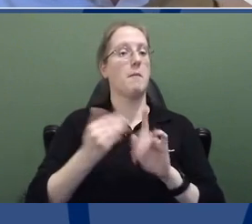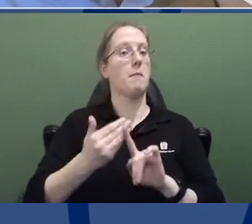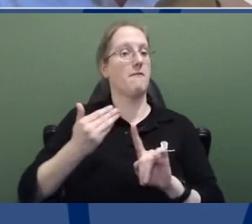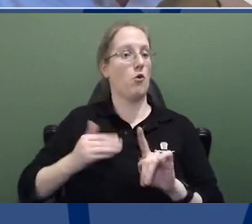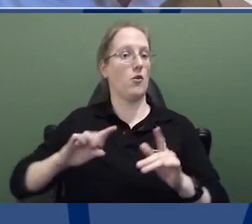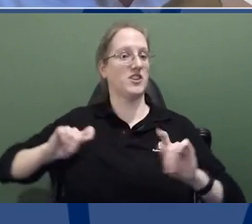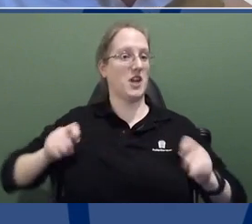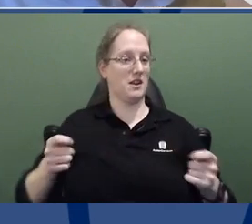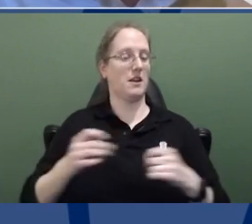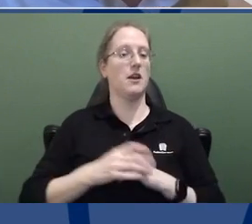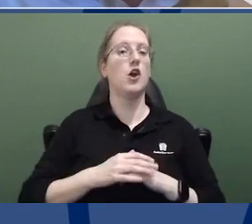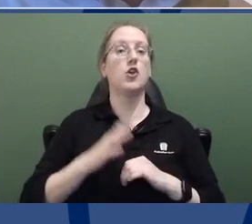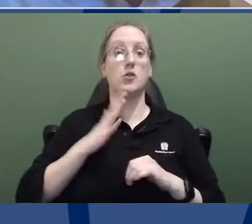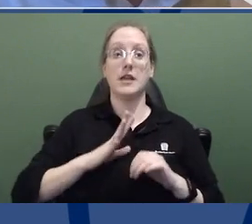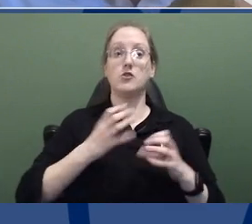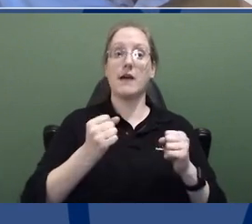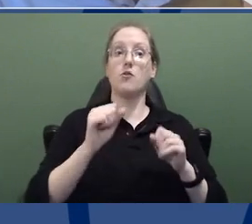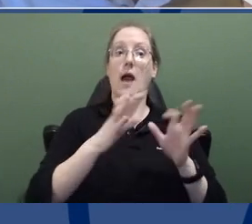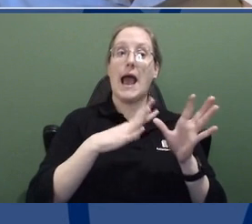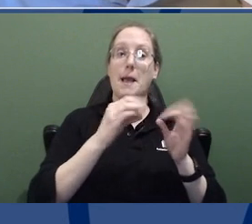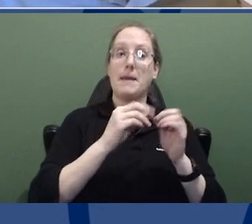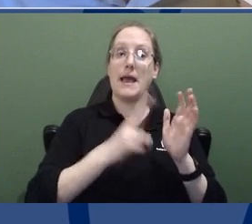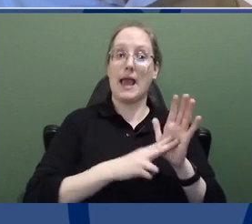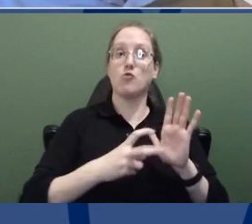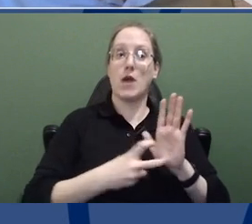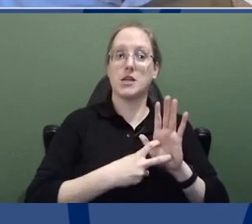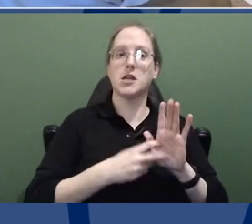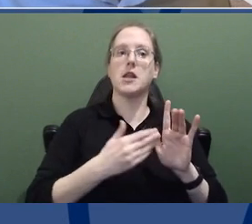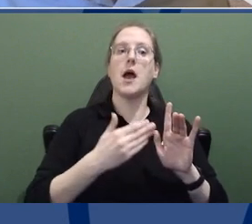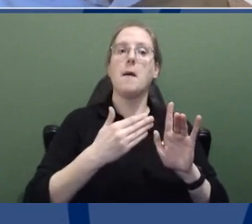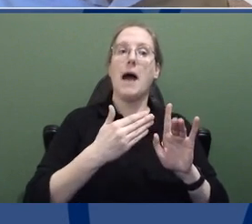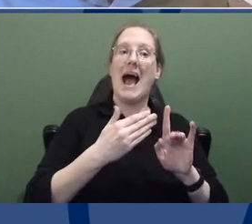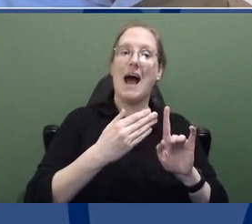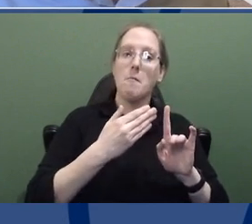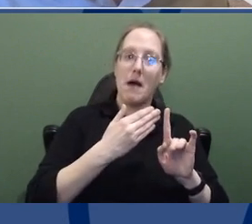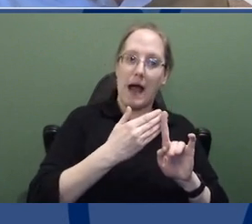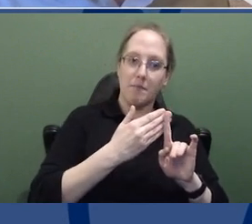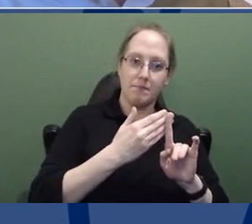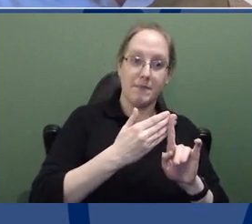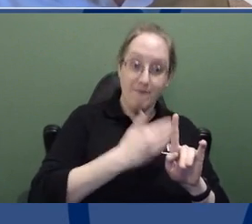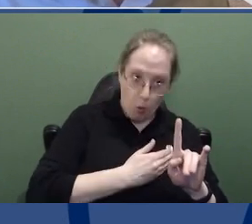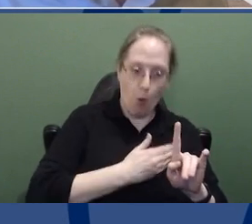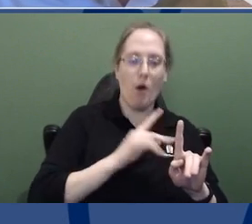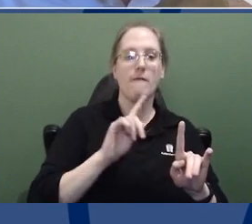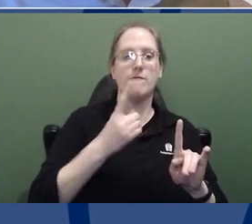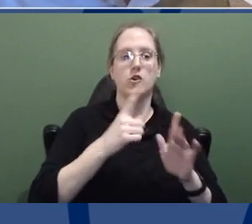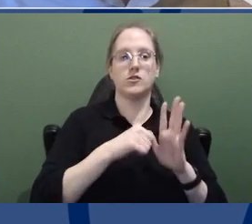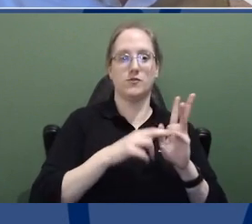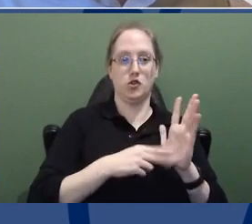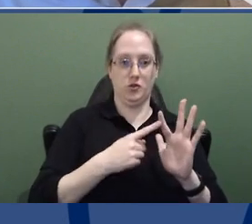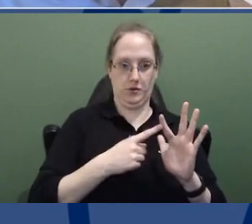1st of June. So for this group, there are, again, two categories. There's the highly